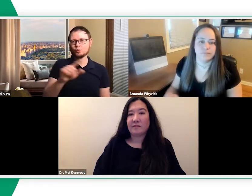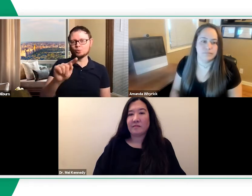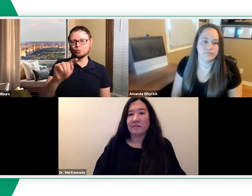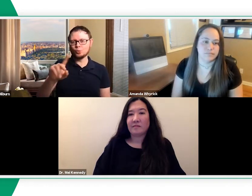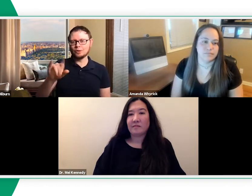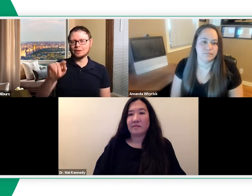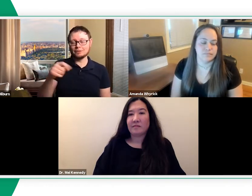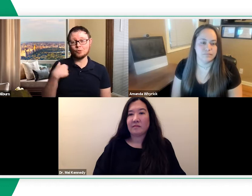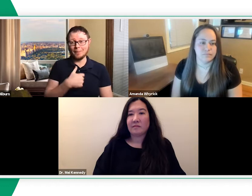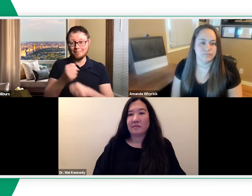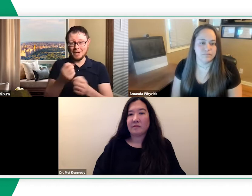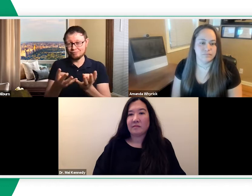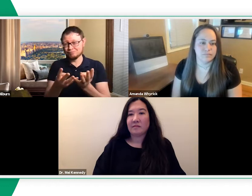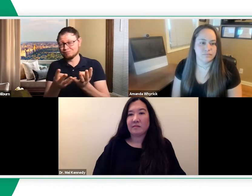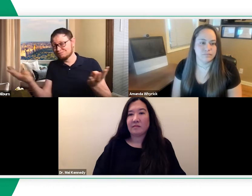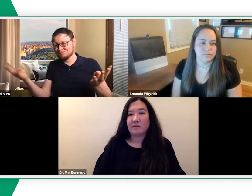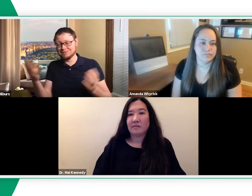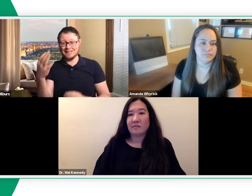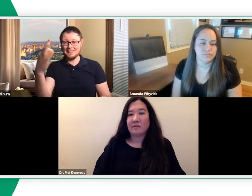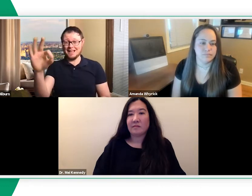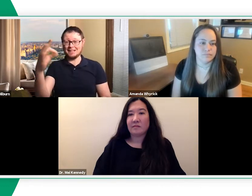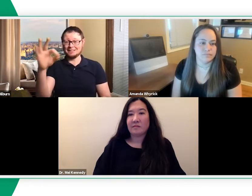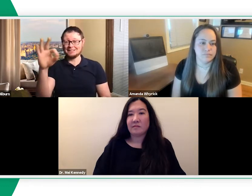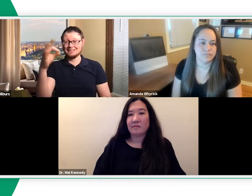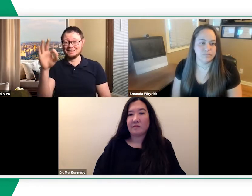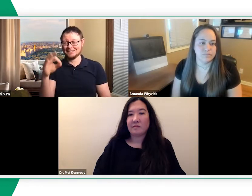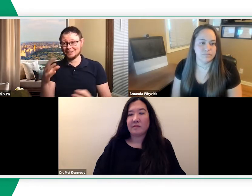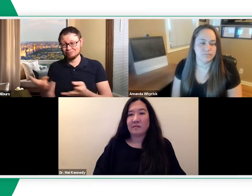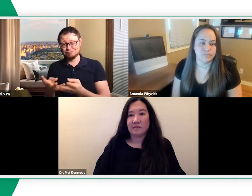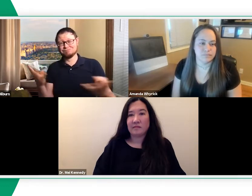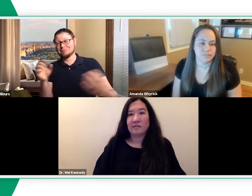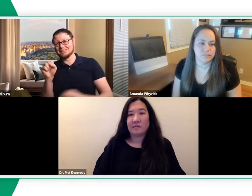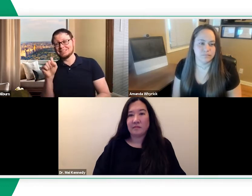If that's the case, this is gonna show you how to benefit from our toolkits. We have